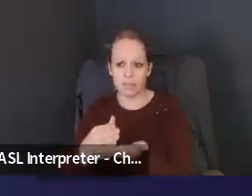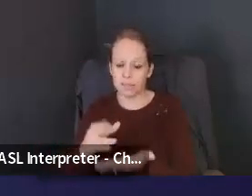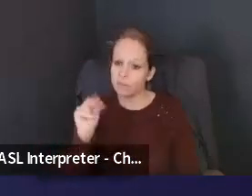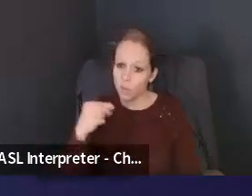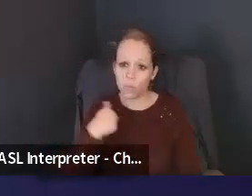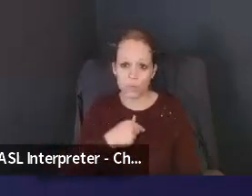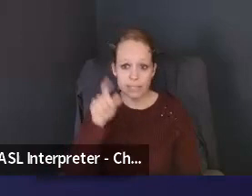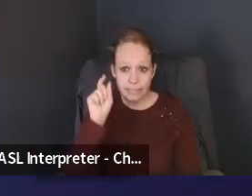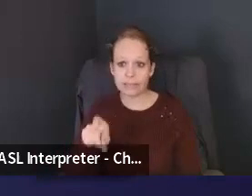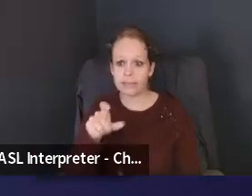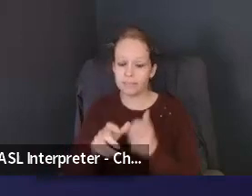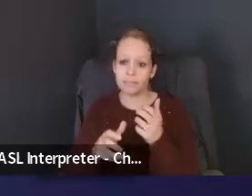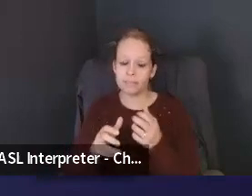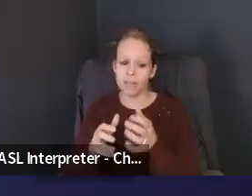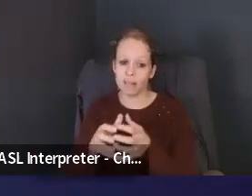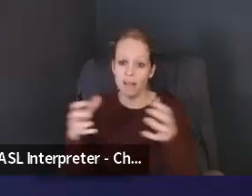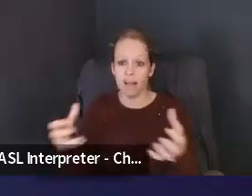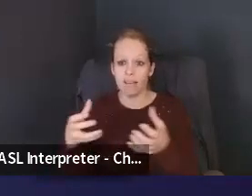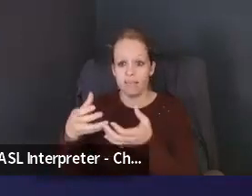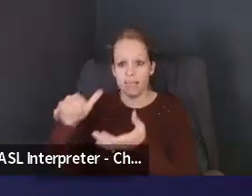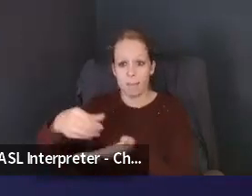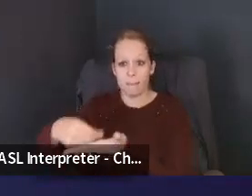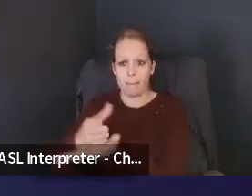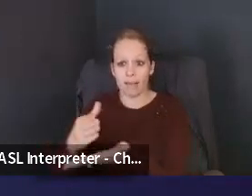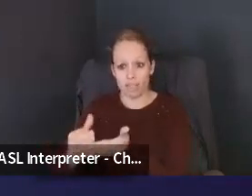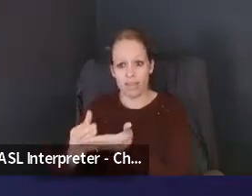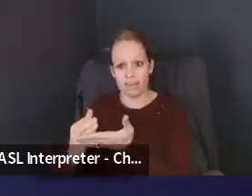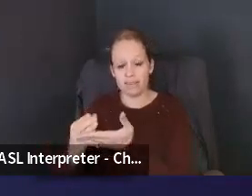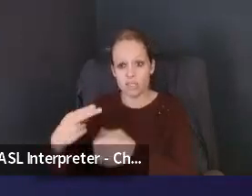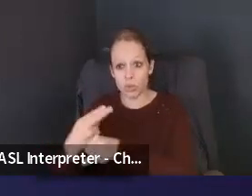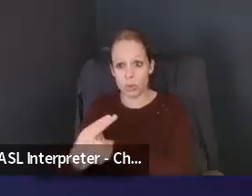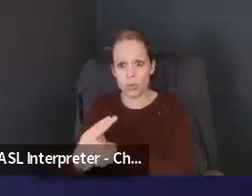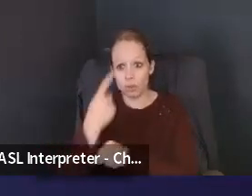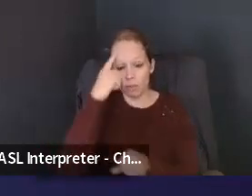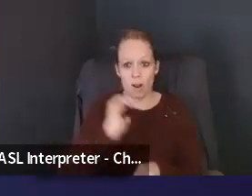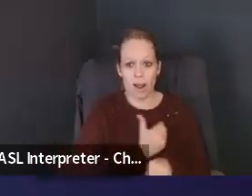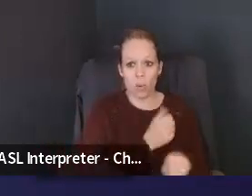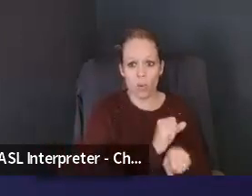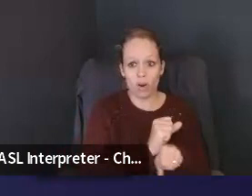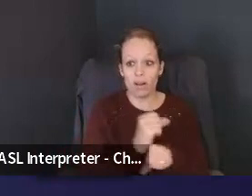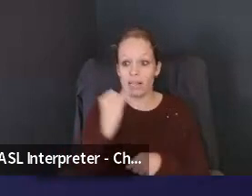do the work that's being required of us. And if I try to do $100,000 worth of evaluation work